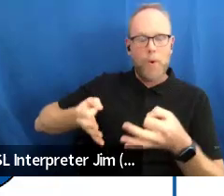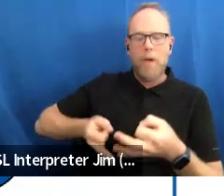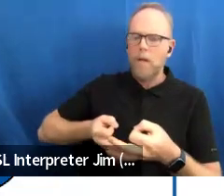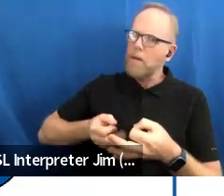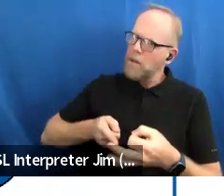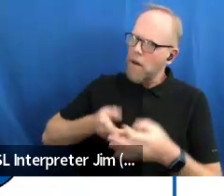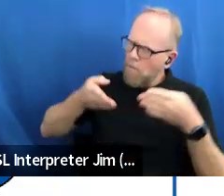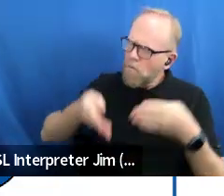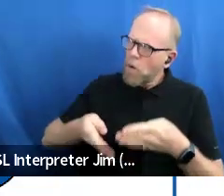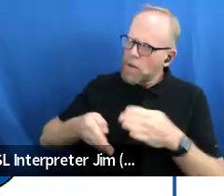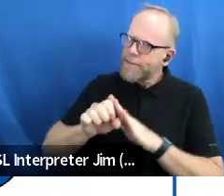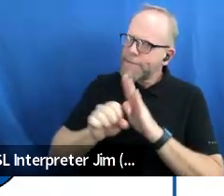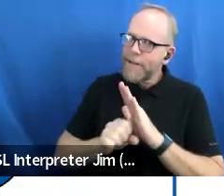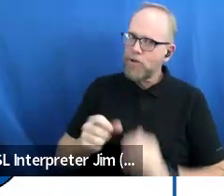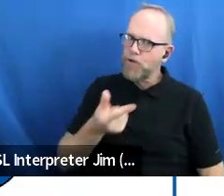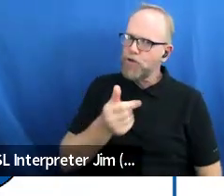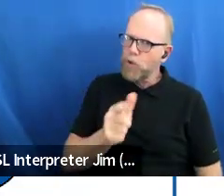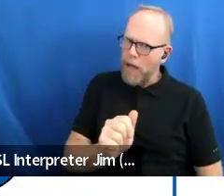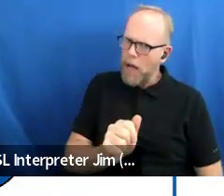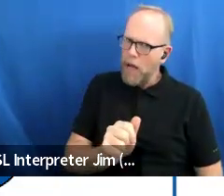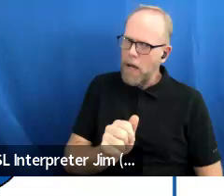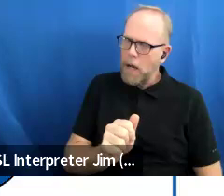the state of Georgia. And two women brought it.